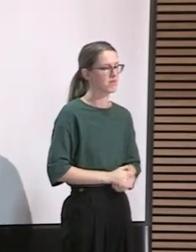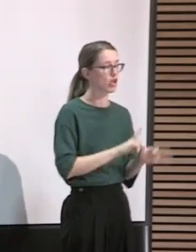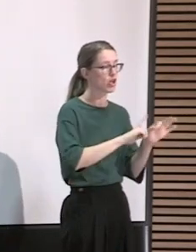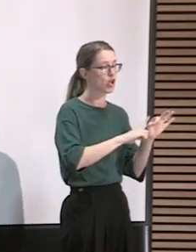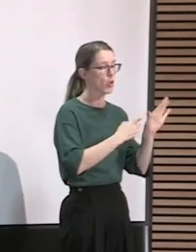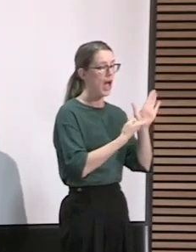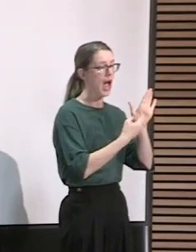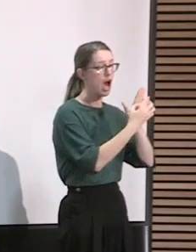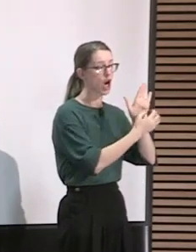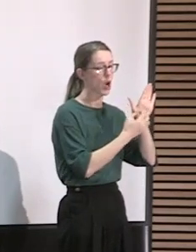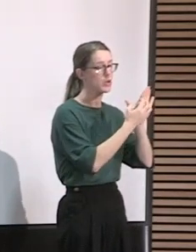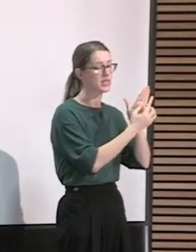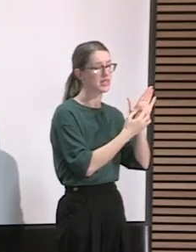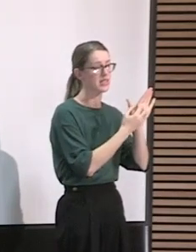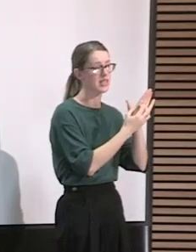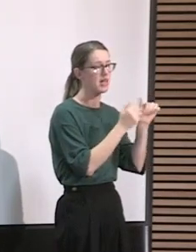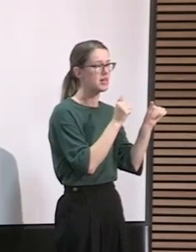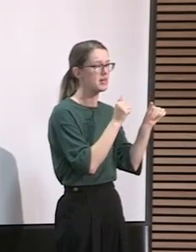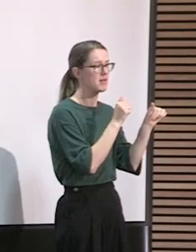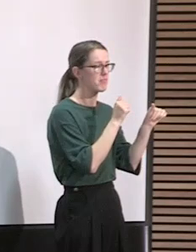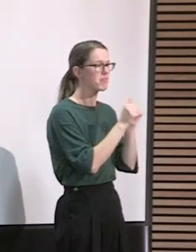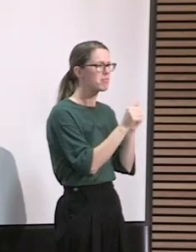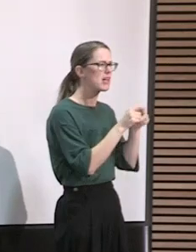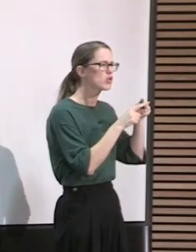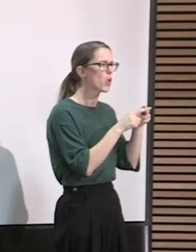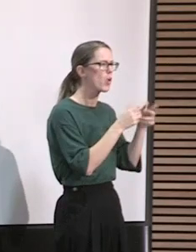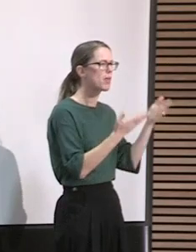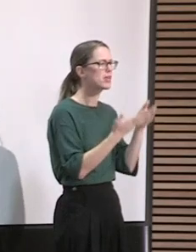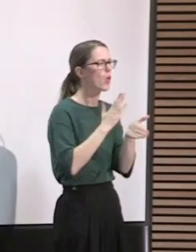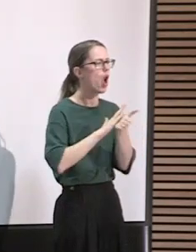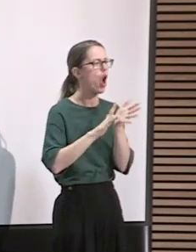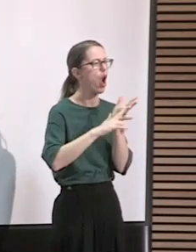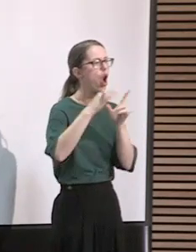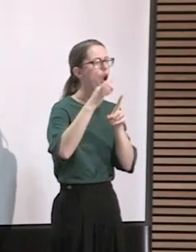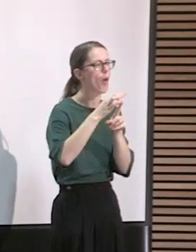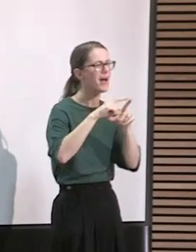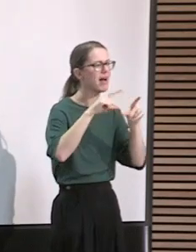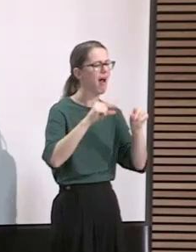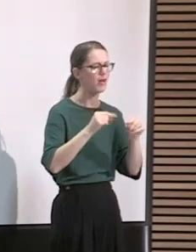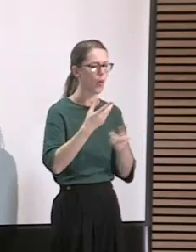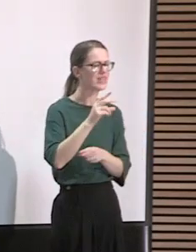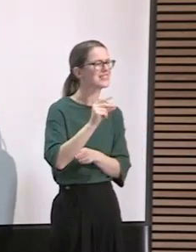COVID Tracer app if the QR codes are being used. QR codes